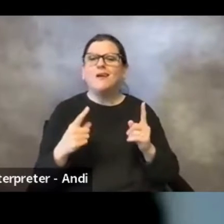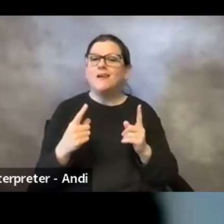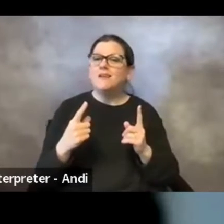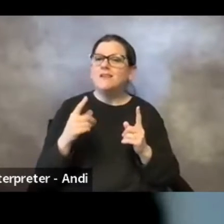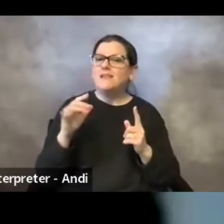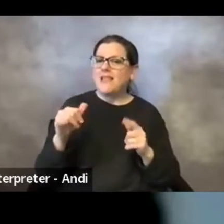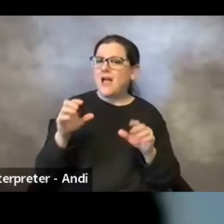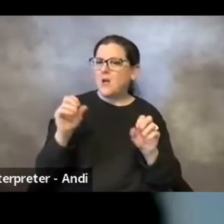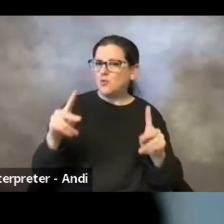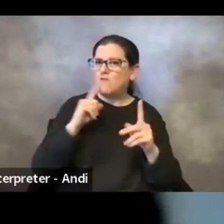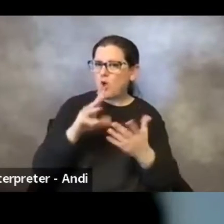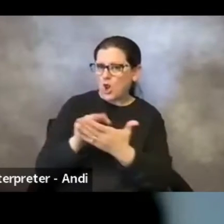opportunities as we move forward.